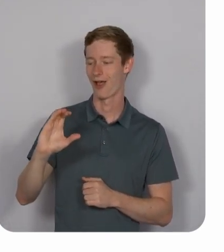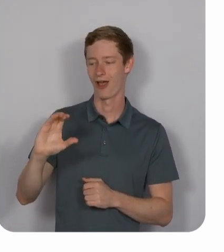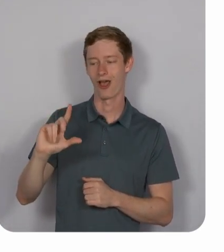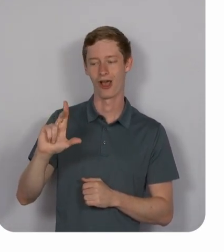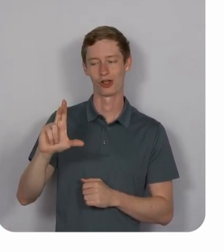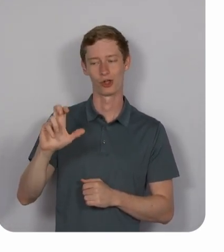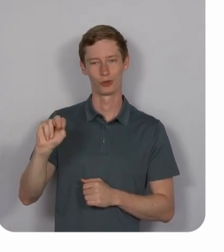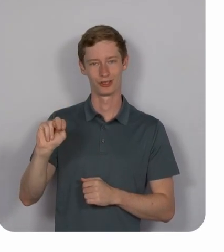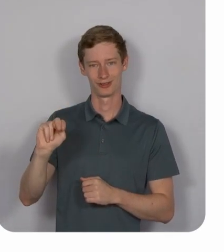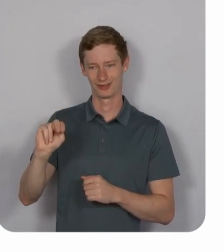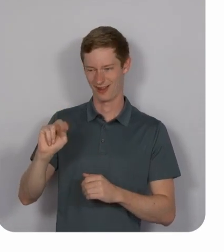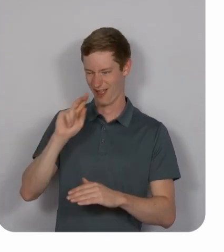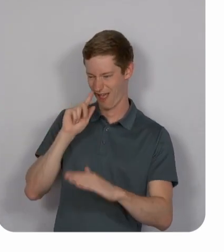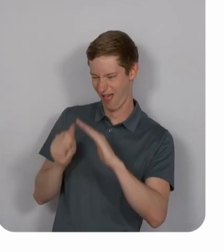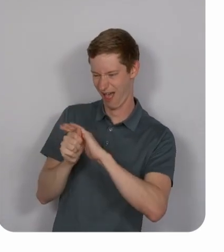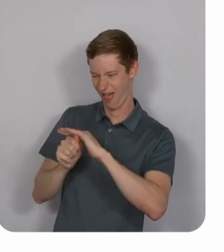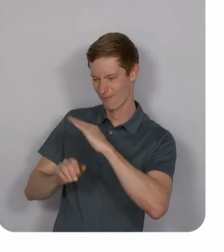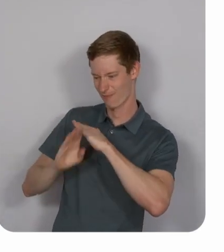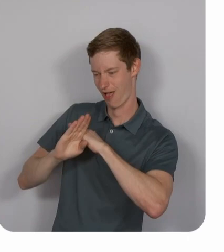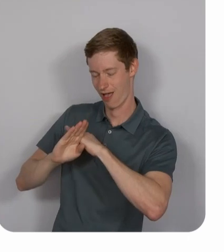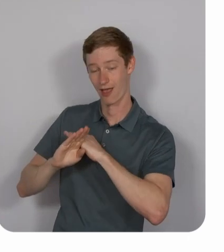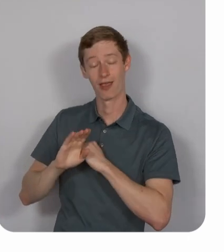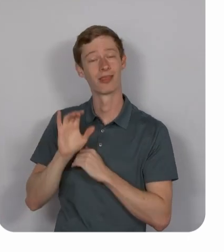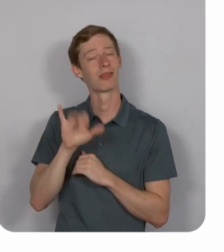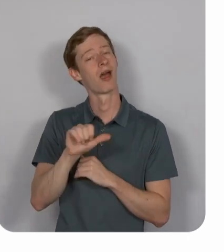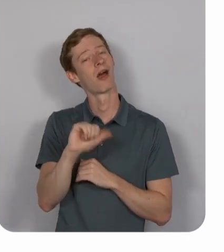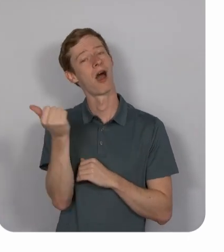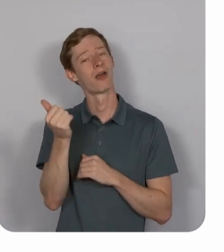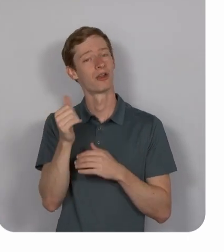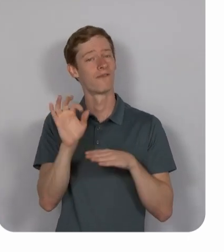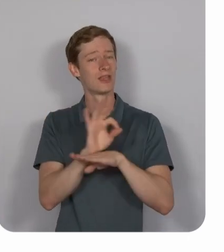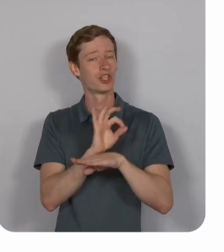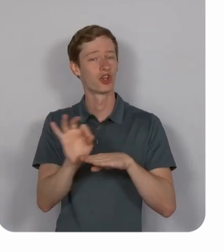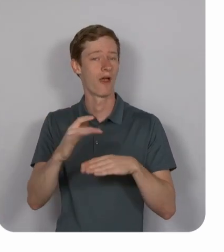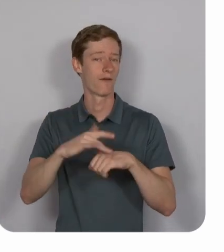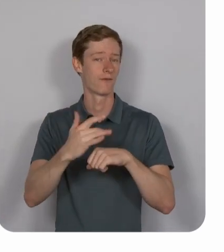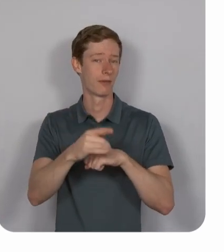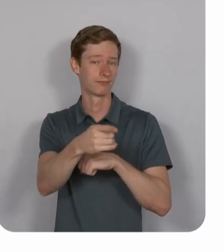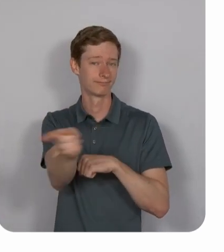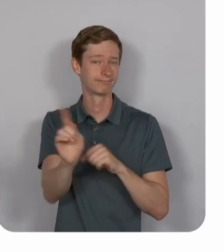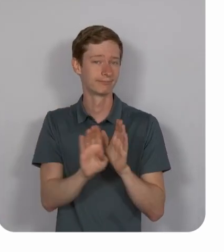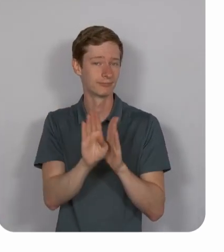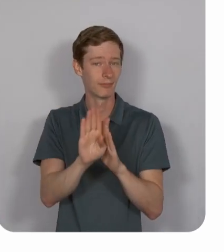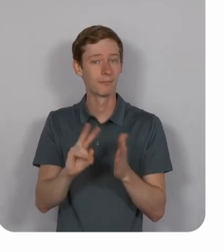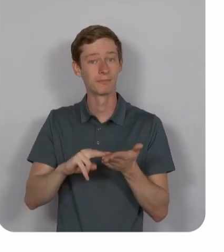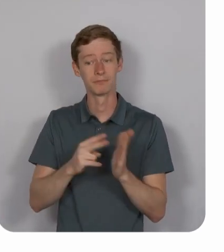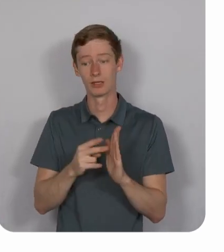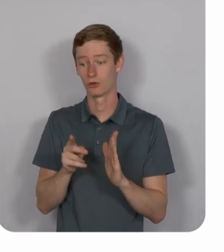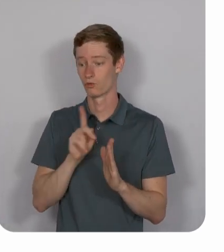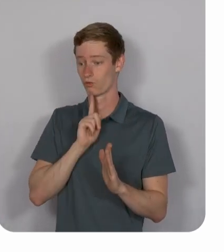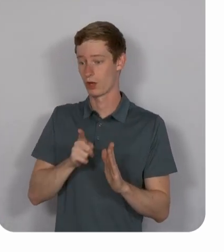Occlusion is another new feature that's available for developers and allows them to create a situation where the real world blocks